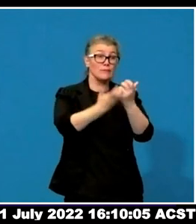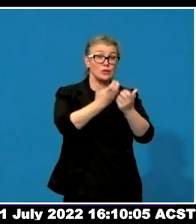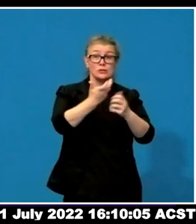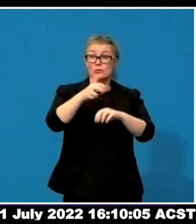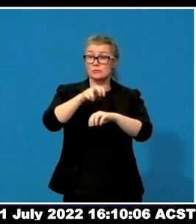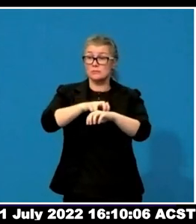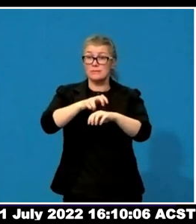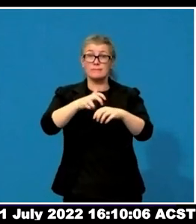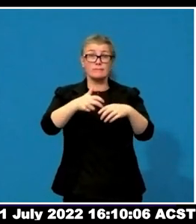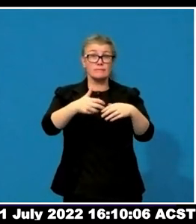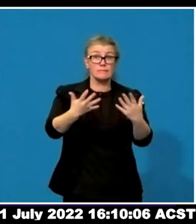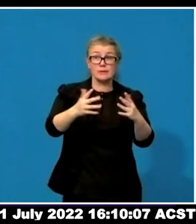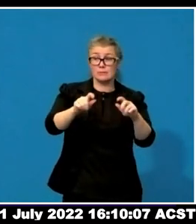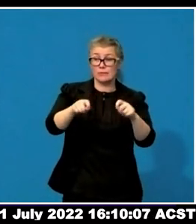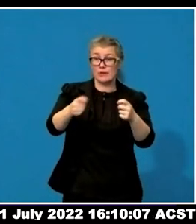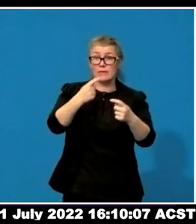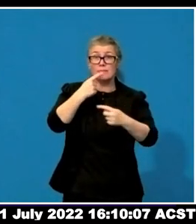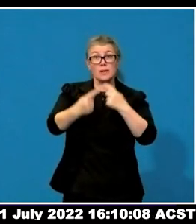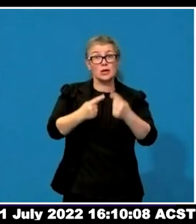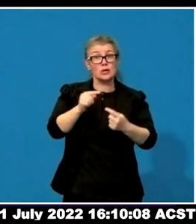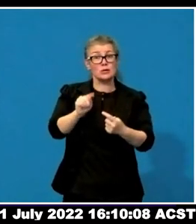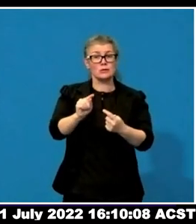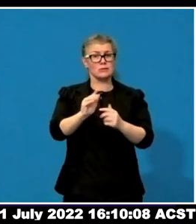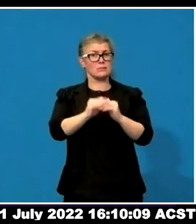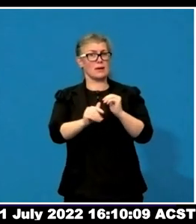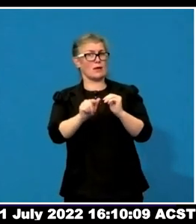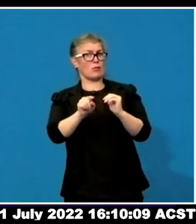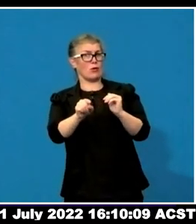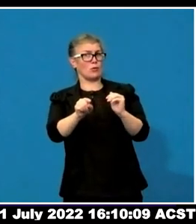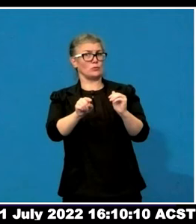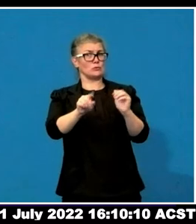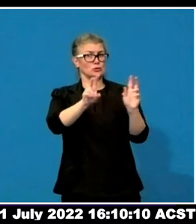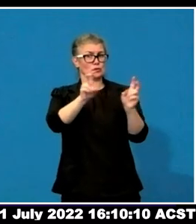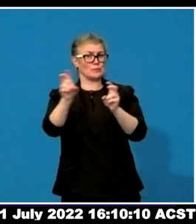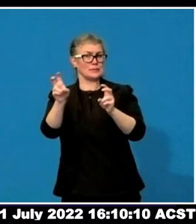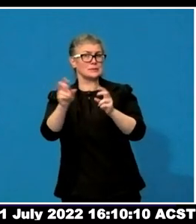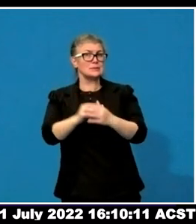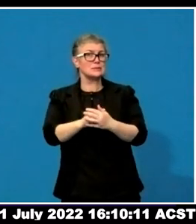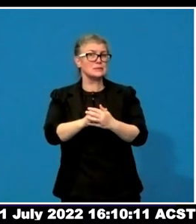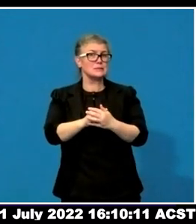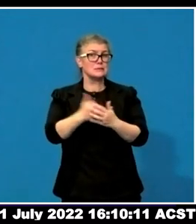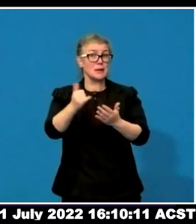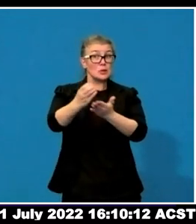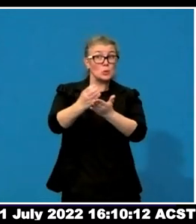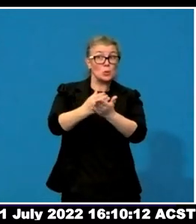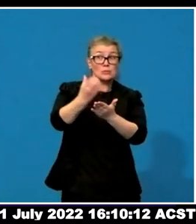information around that topic? In terms of a course or certificate?